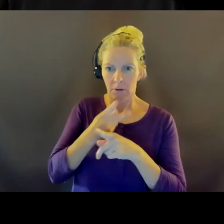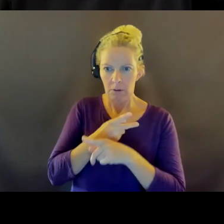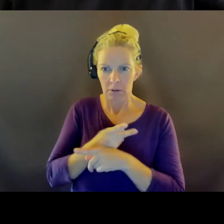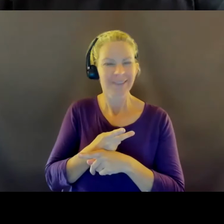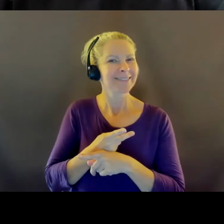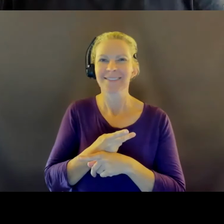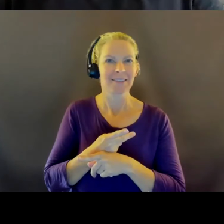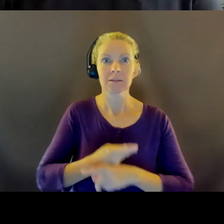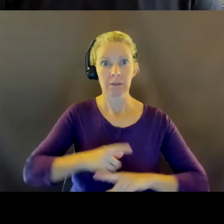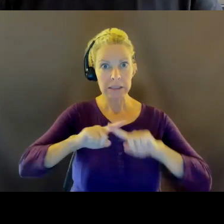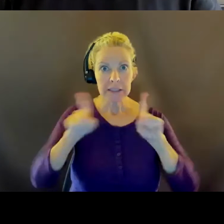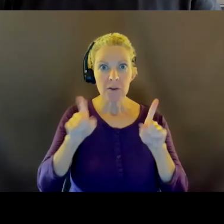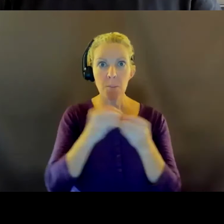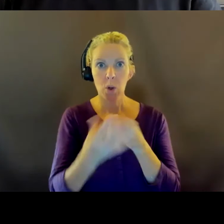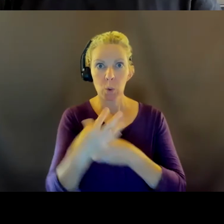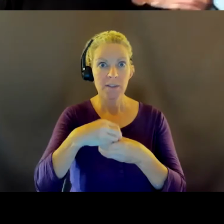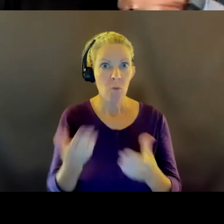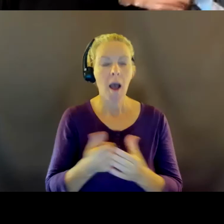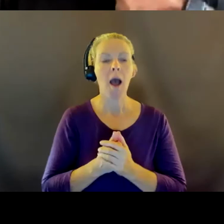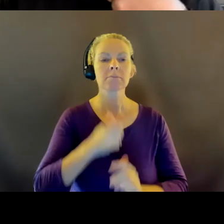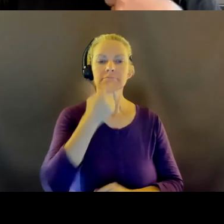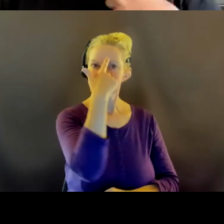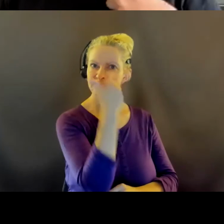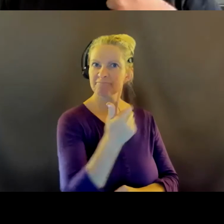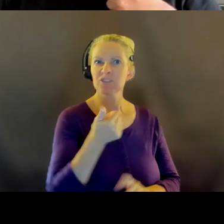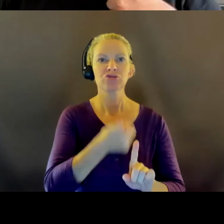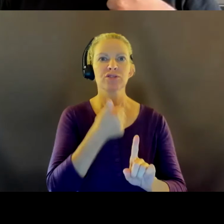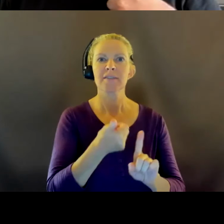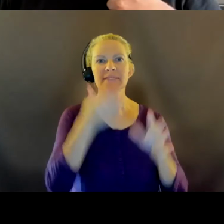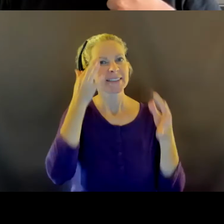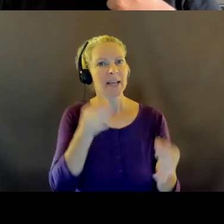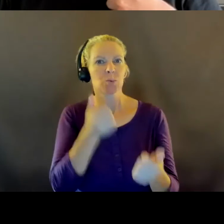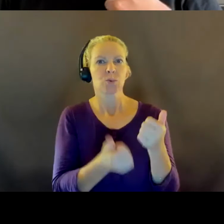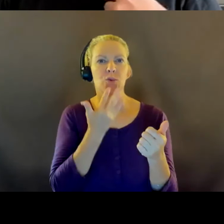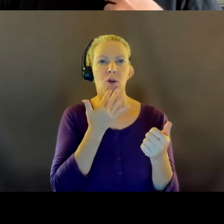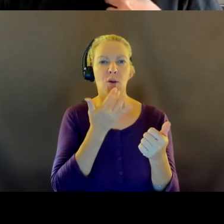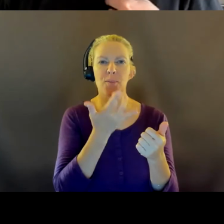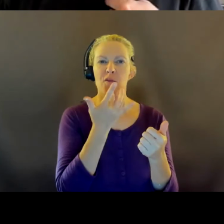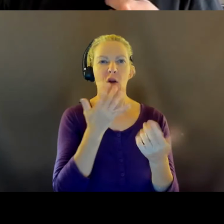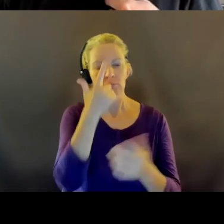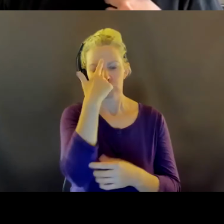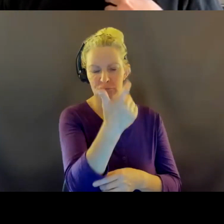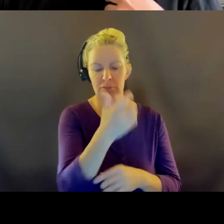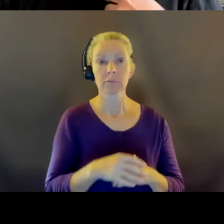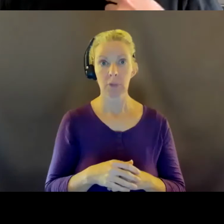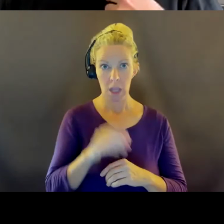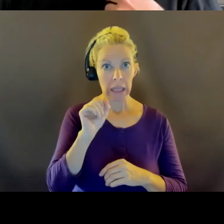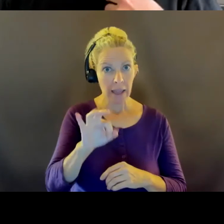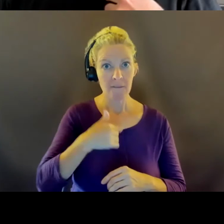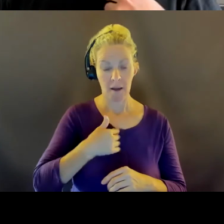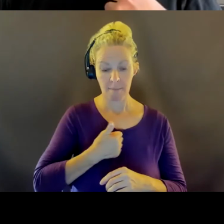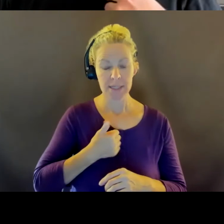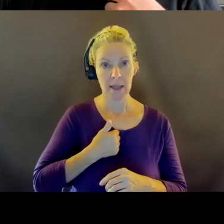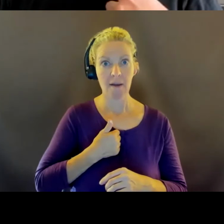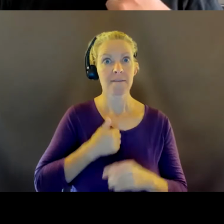" With a little box, I could color in that box for British Columbia.